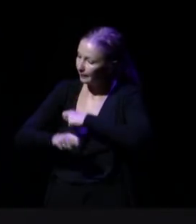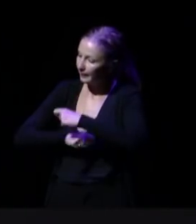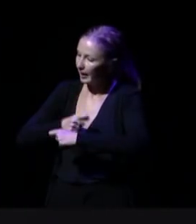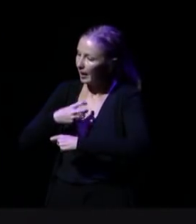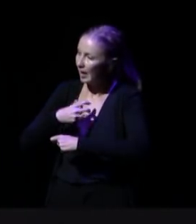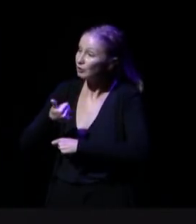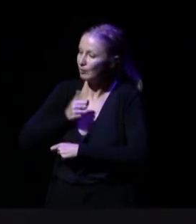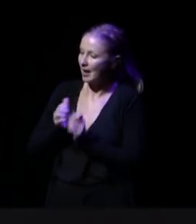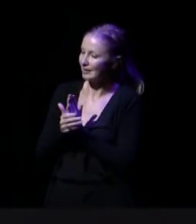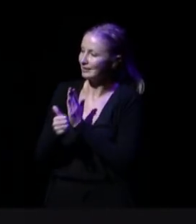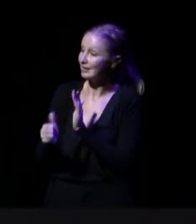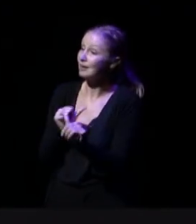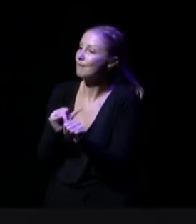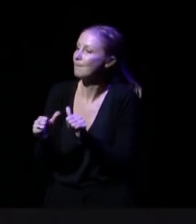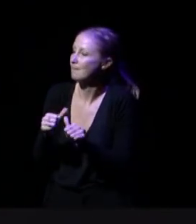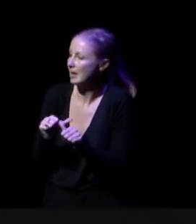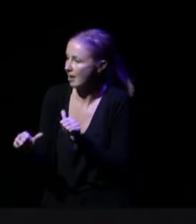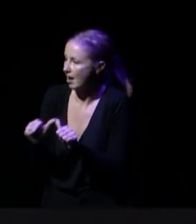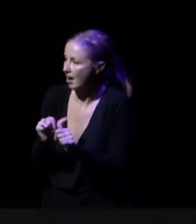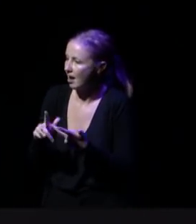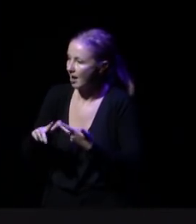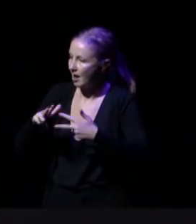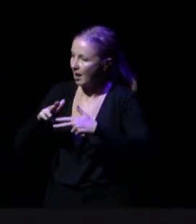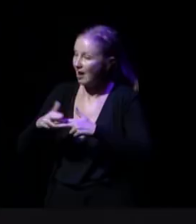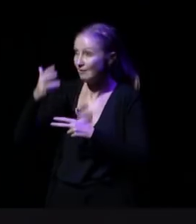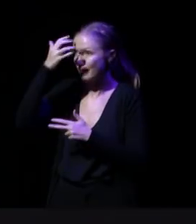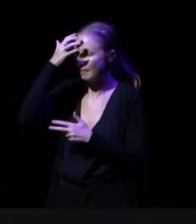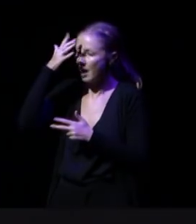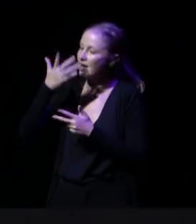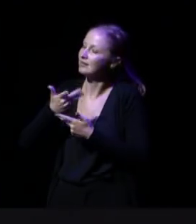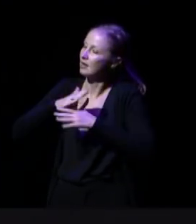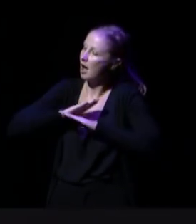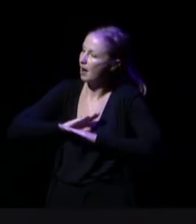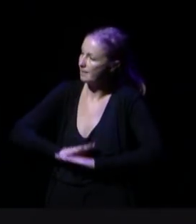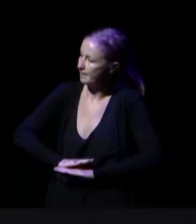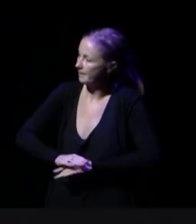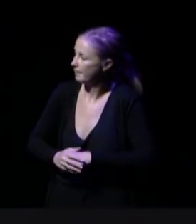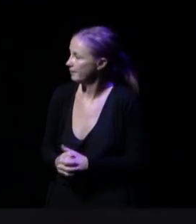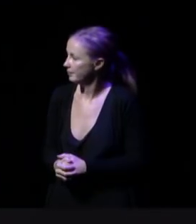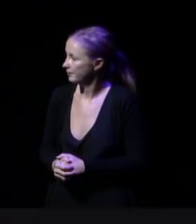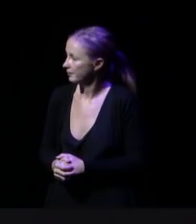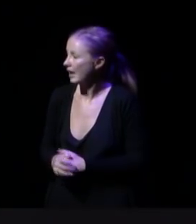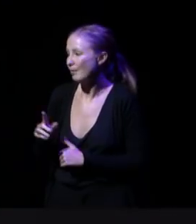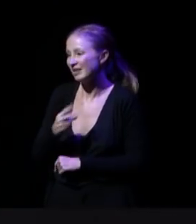in my being with other human beings when my mind is calm. But this is like 25 years in, you know.